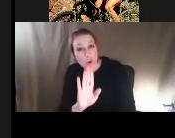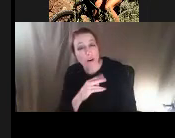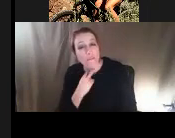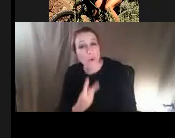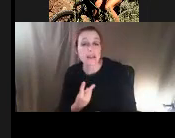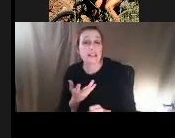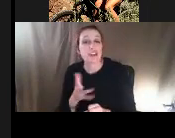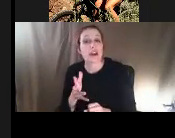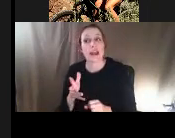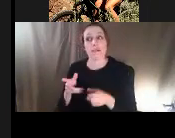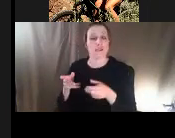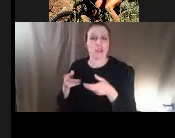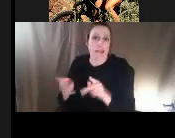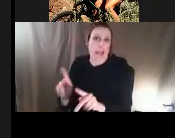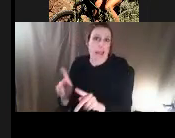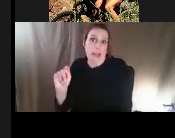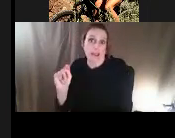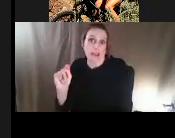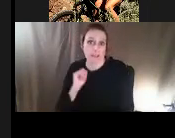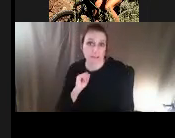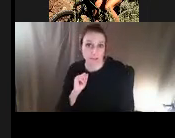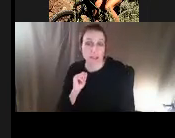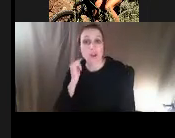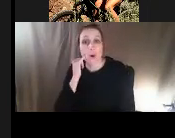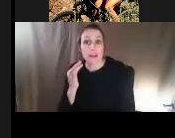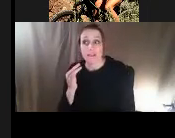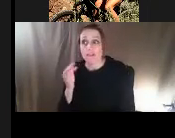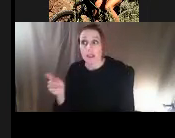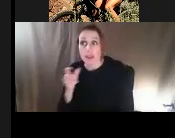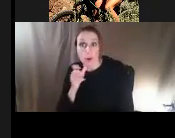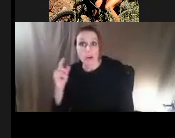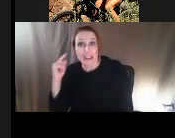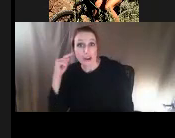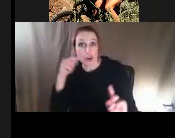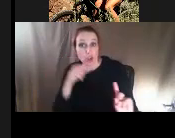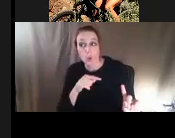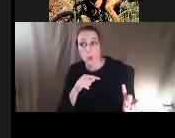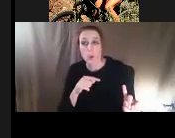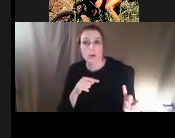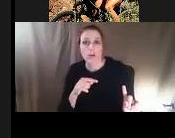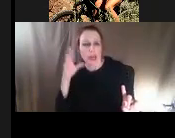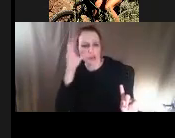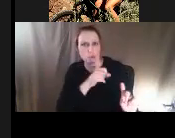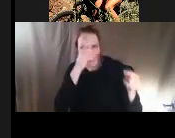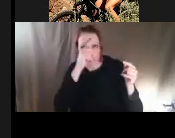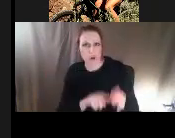So, if voices aren't heard, then voices are assumed to basically agree with what's happening in our society.